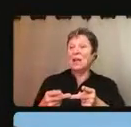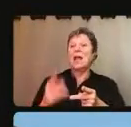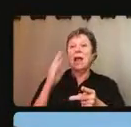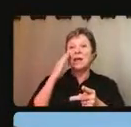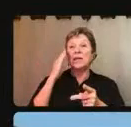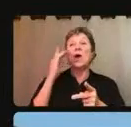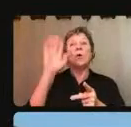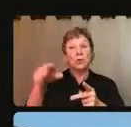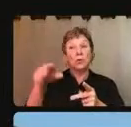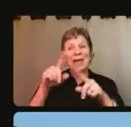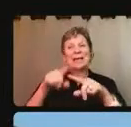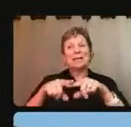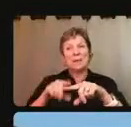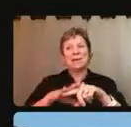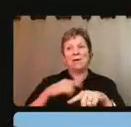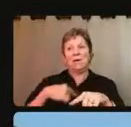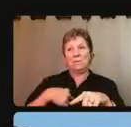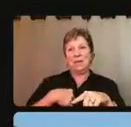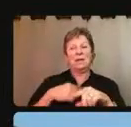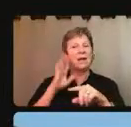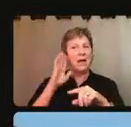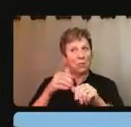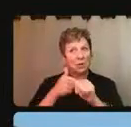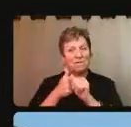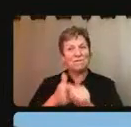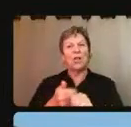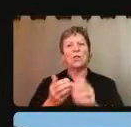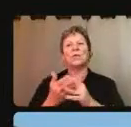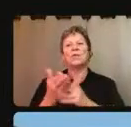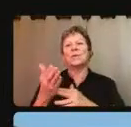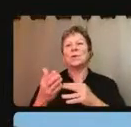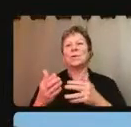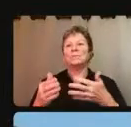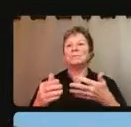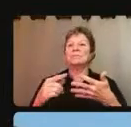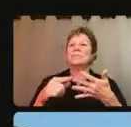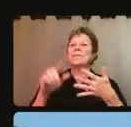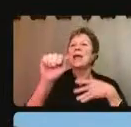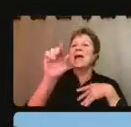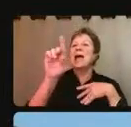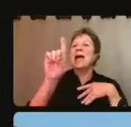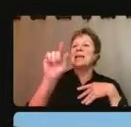MY COMMITMENTS. YOU DECIDE TO APPOINT ME TO